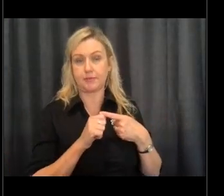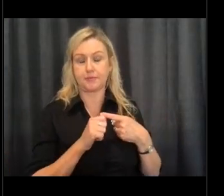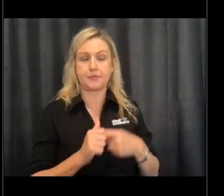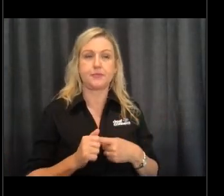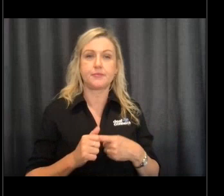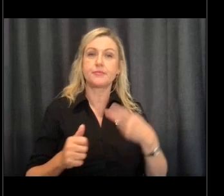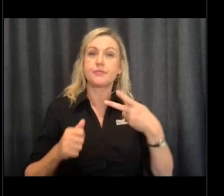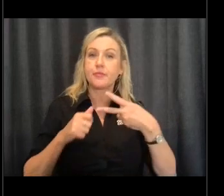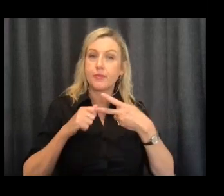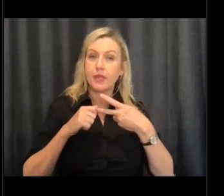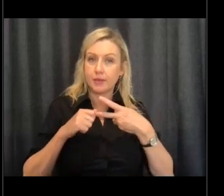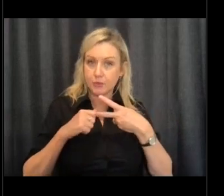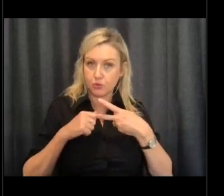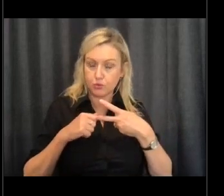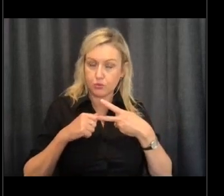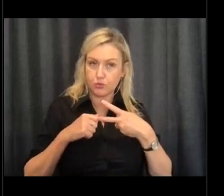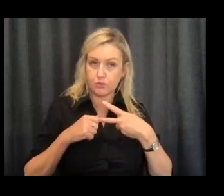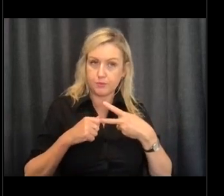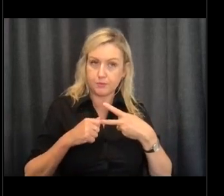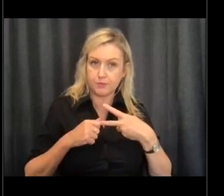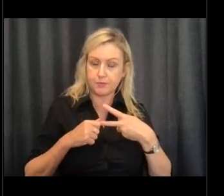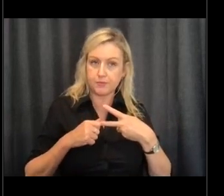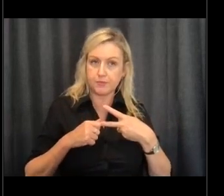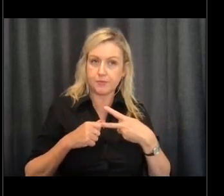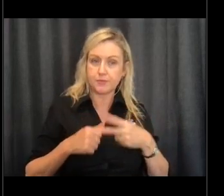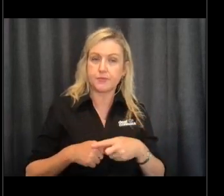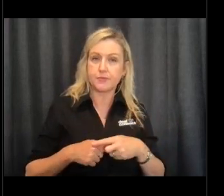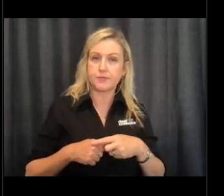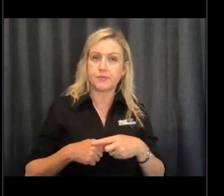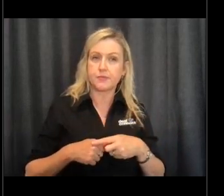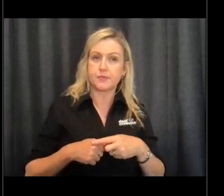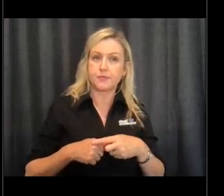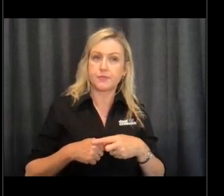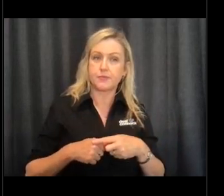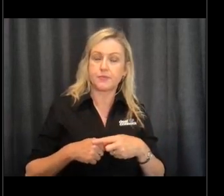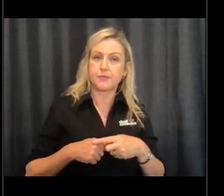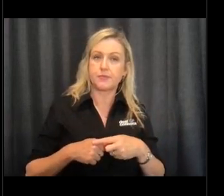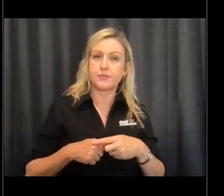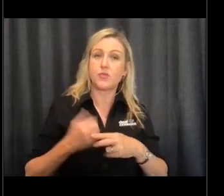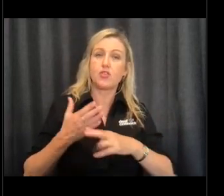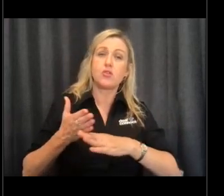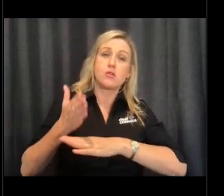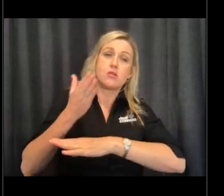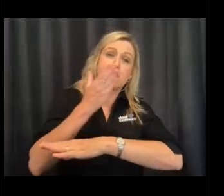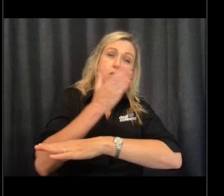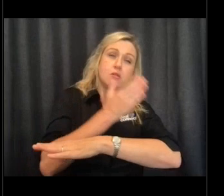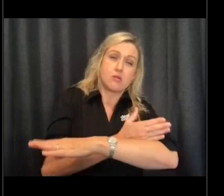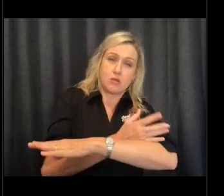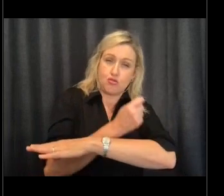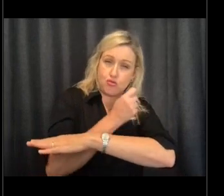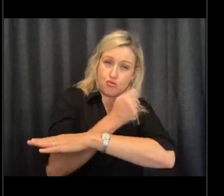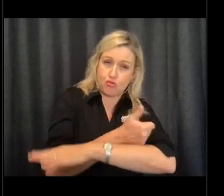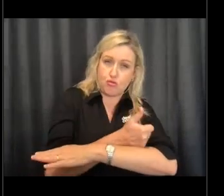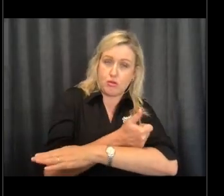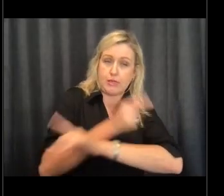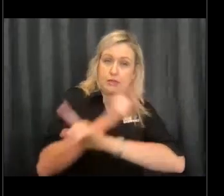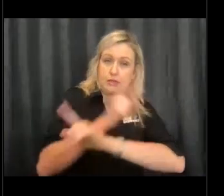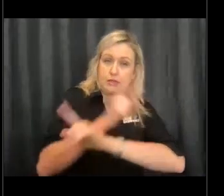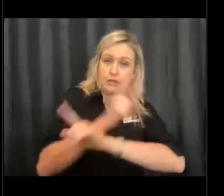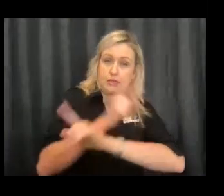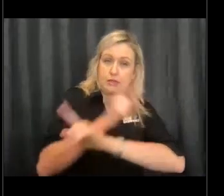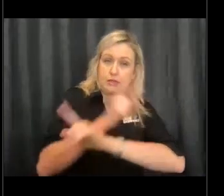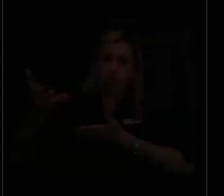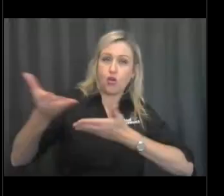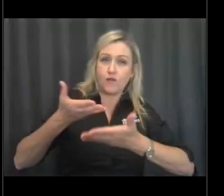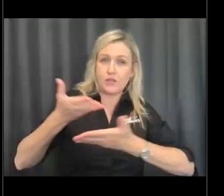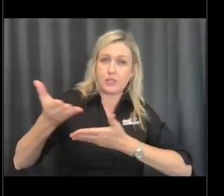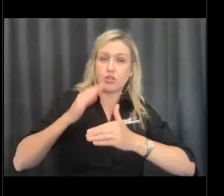Number 2 is have the conversation as early as you can around mortgages and your bank,